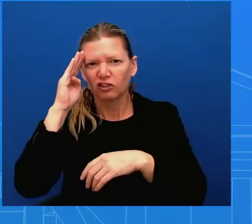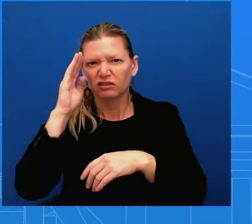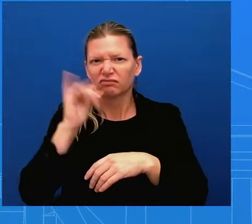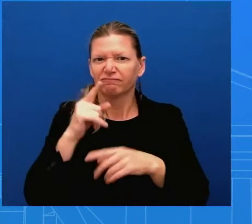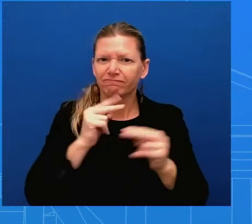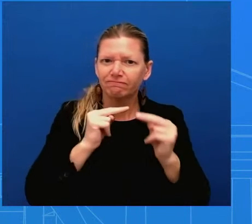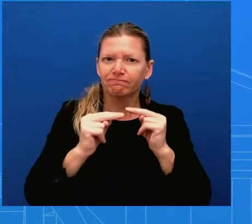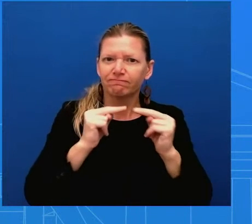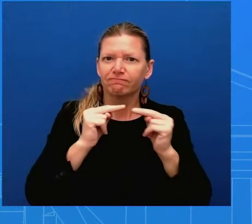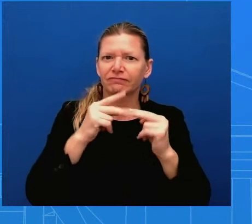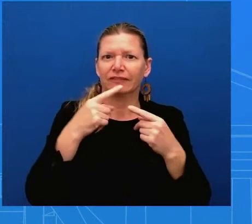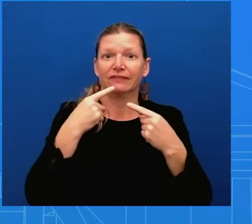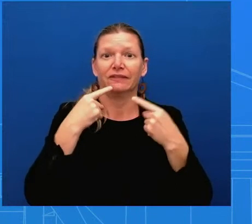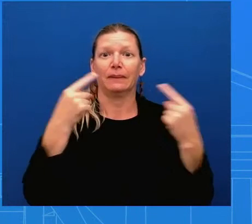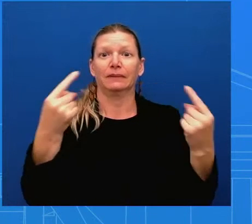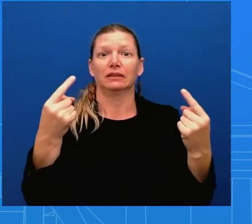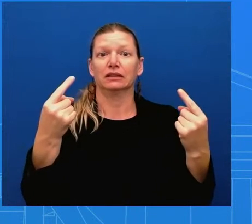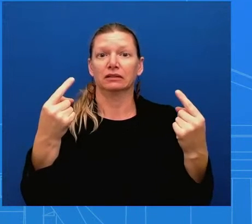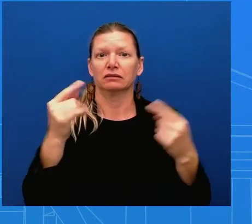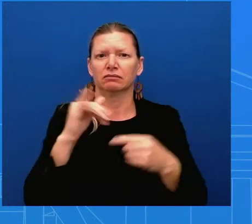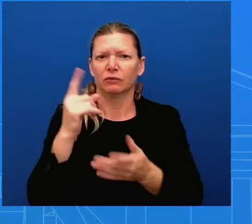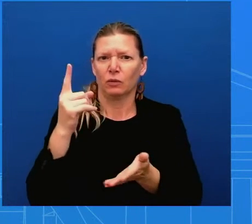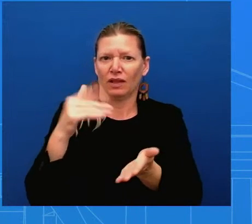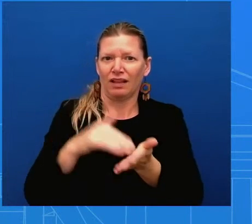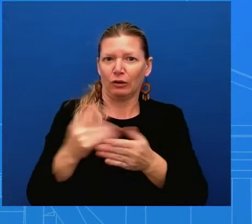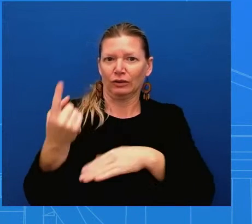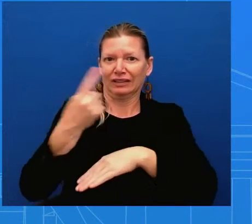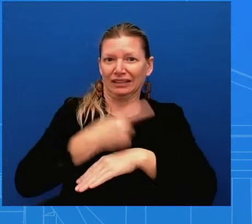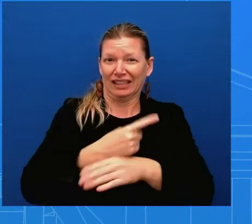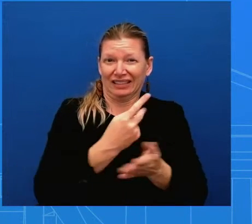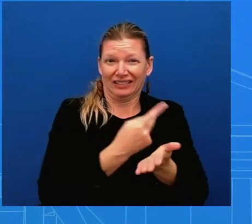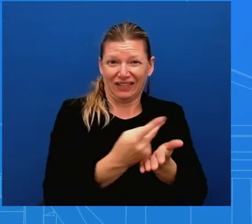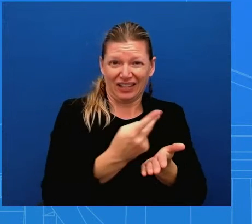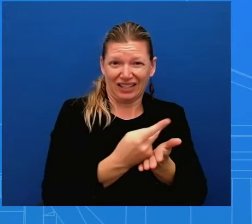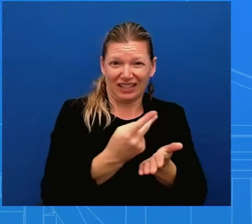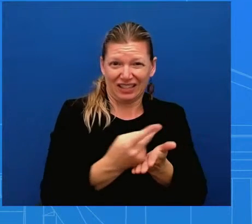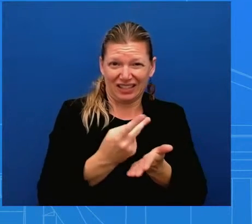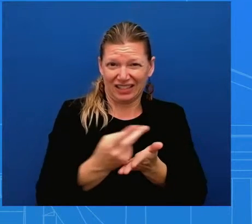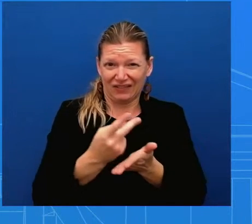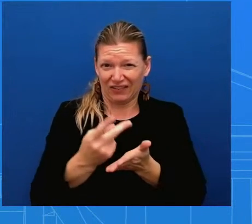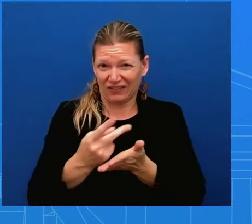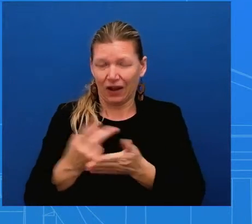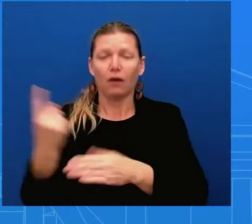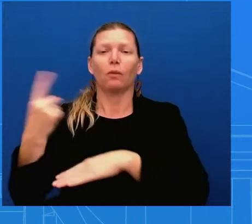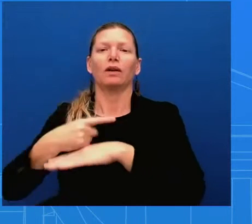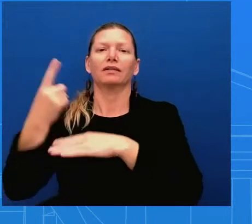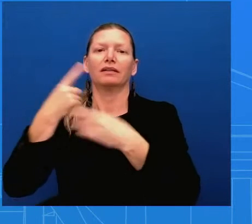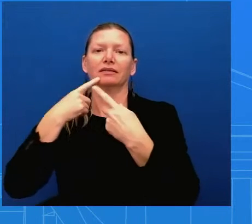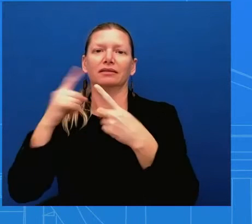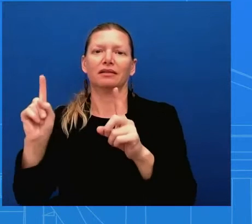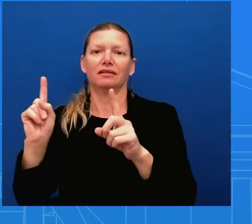And right now, we're in the former days rather than the latter day. And this particular negotiation has had its ups and downs,